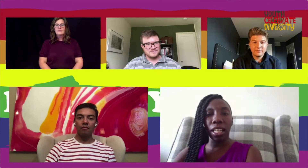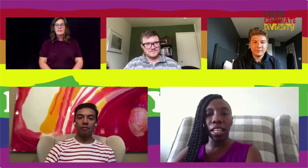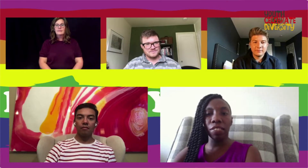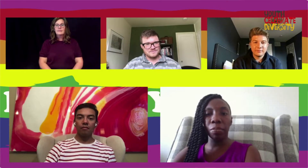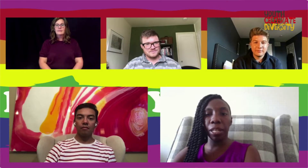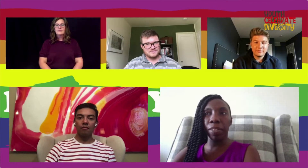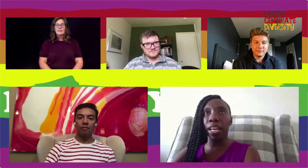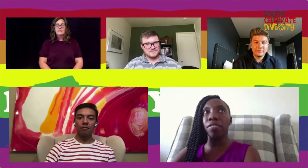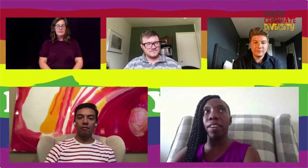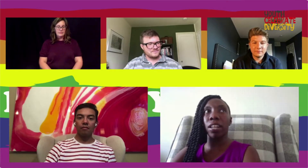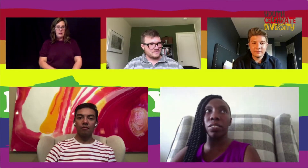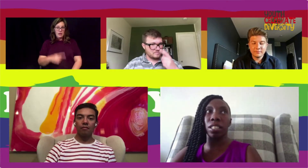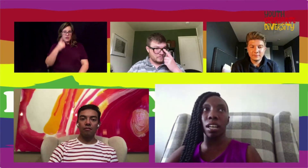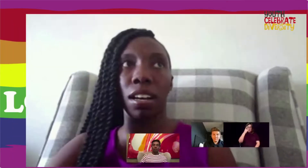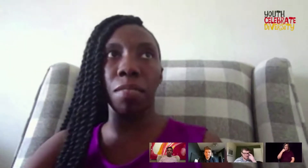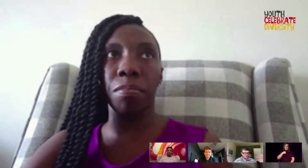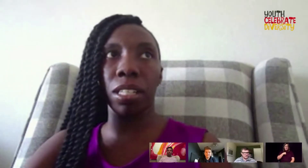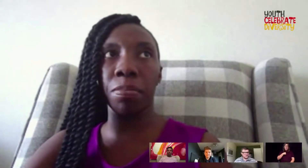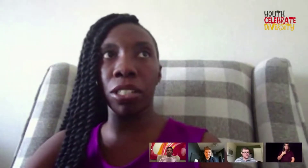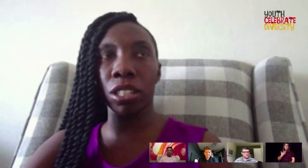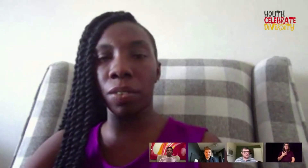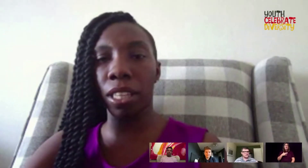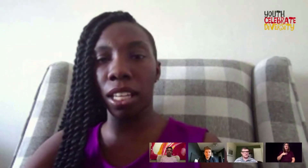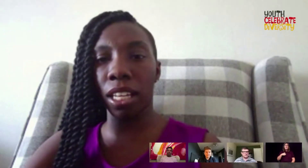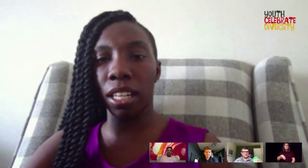i think for me what i have found um especially within